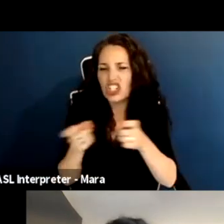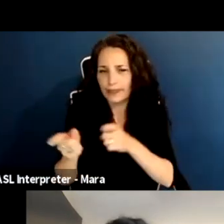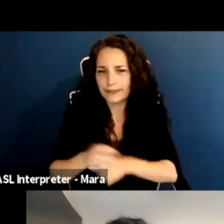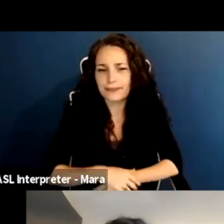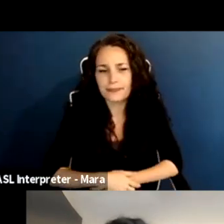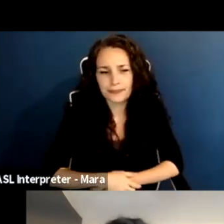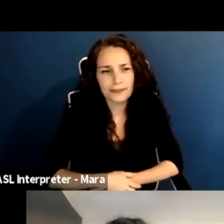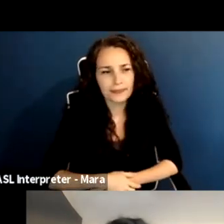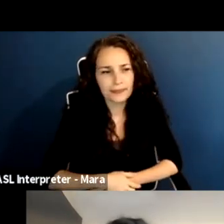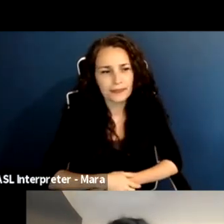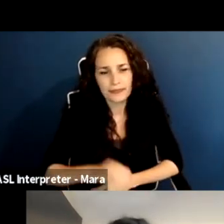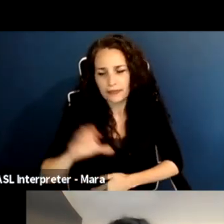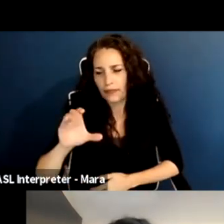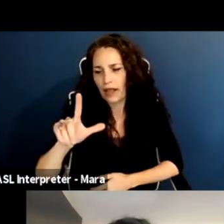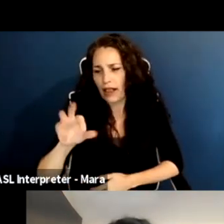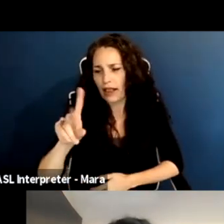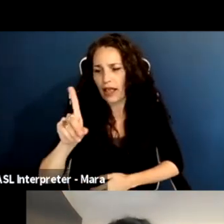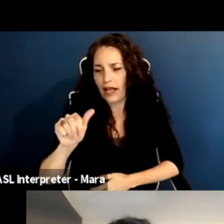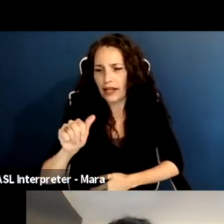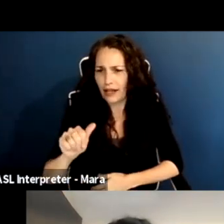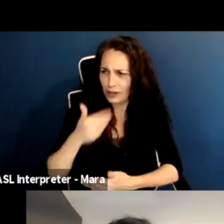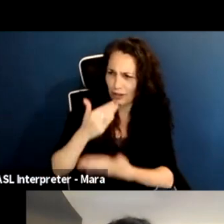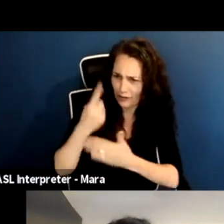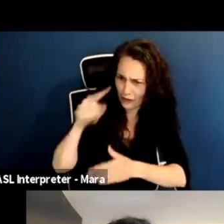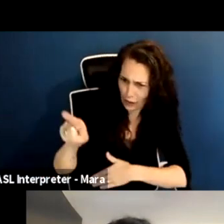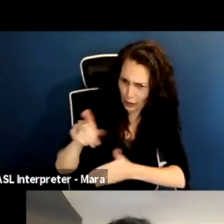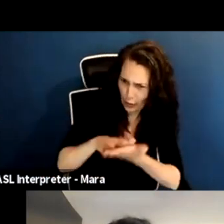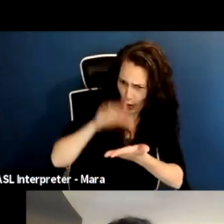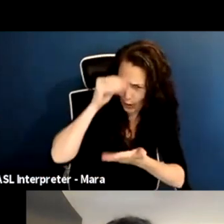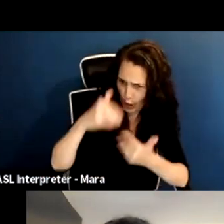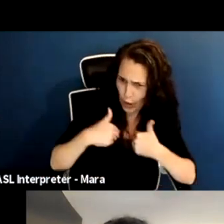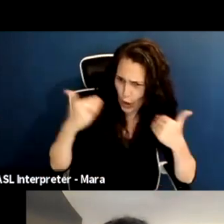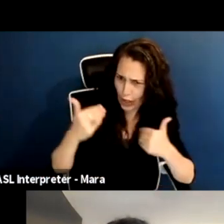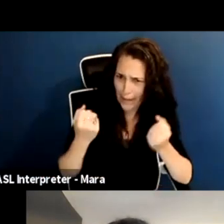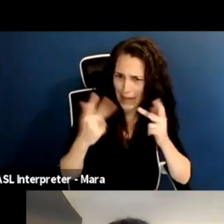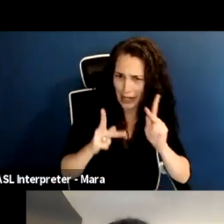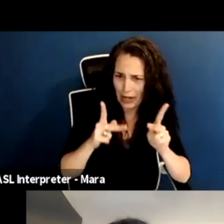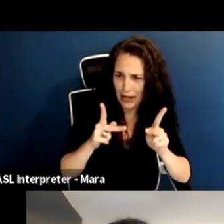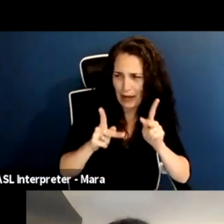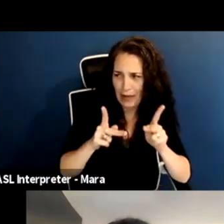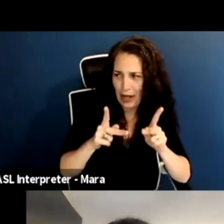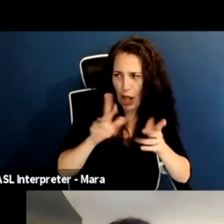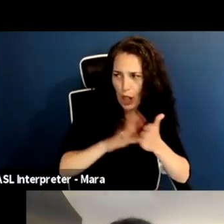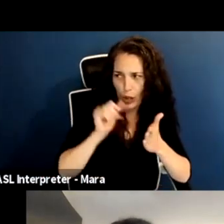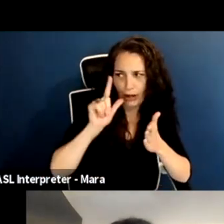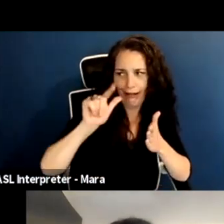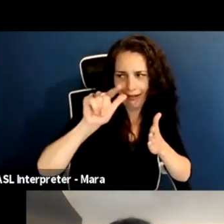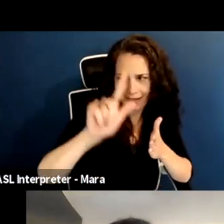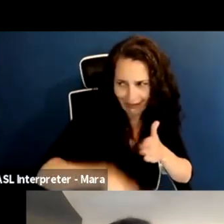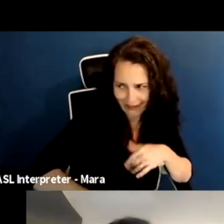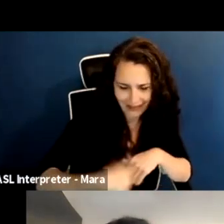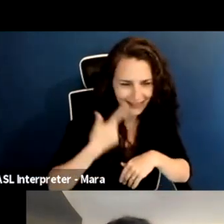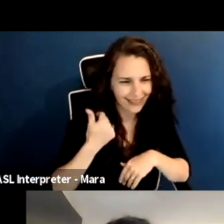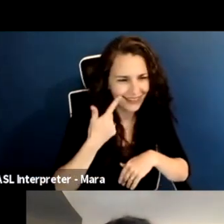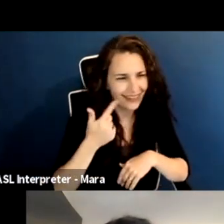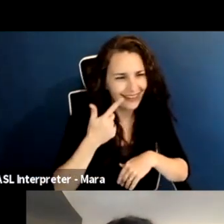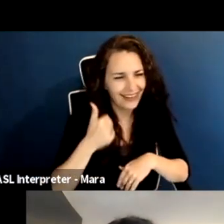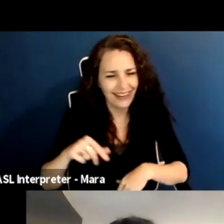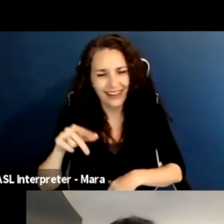Good for you, you're learning early. 'Cause a lot of us had to learn it a lot later. Kayla, I wanted to ask you,